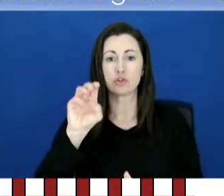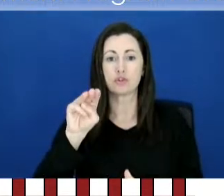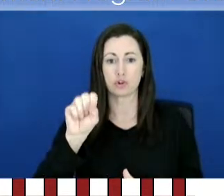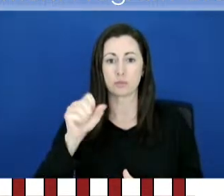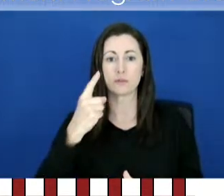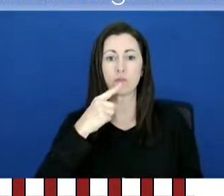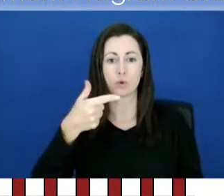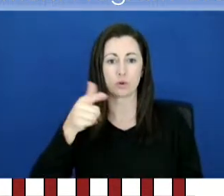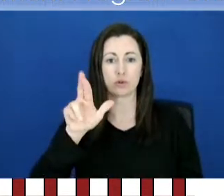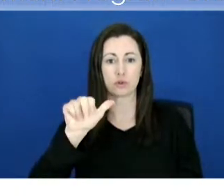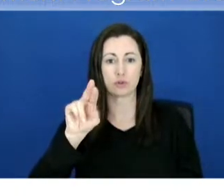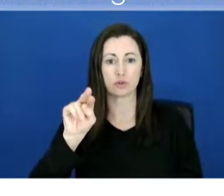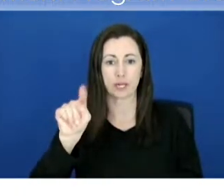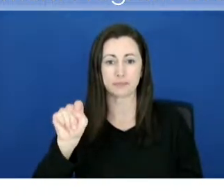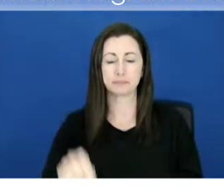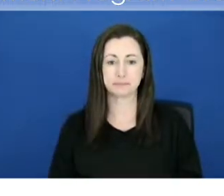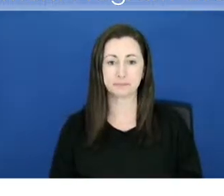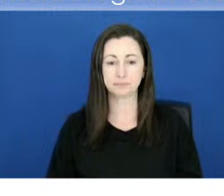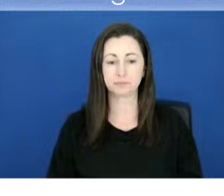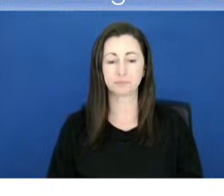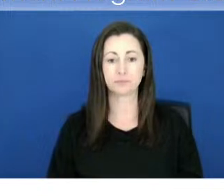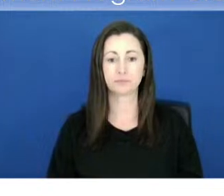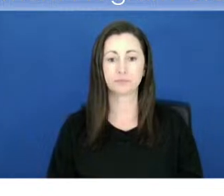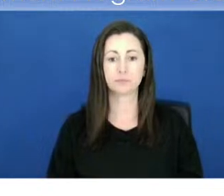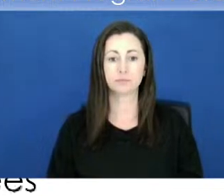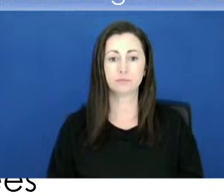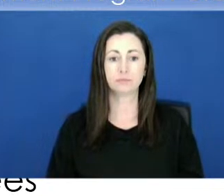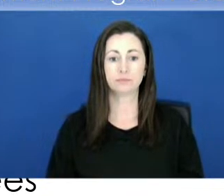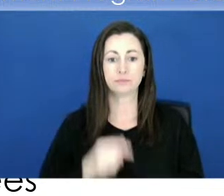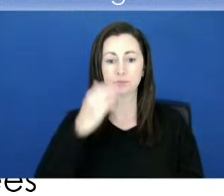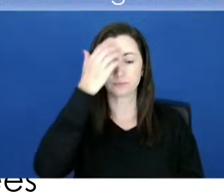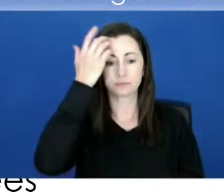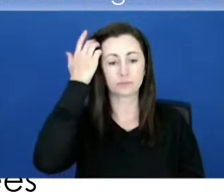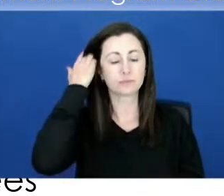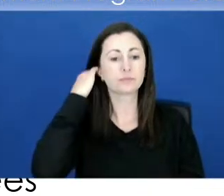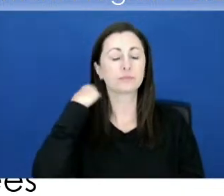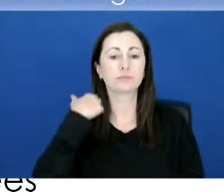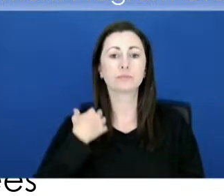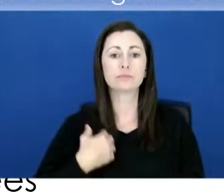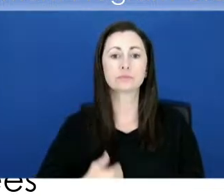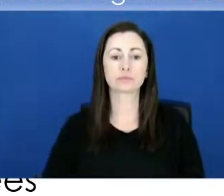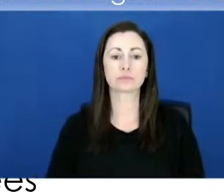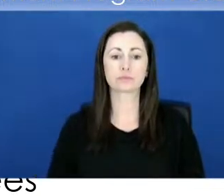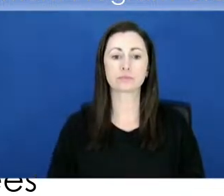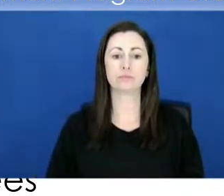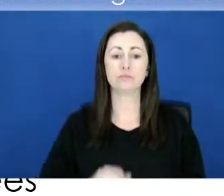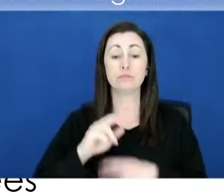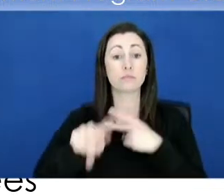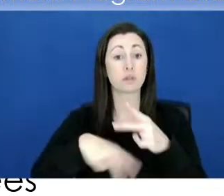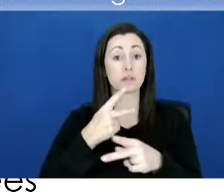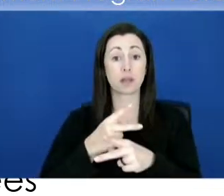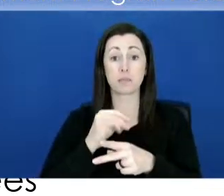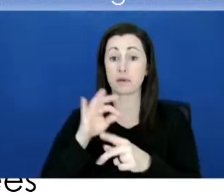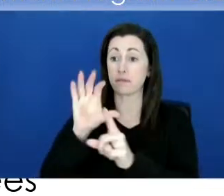ABOVE AND BEYOND THE TERMS OF